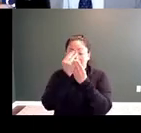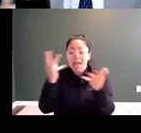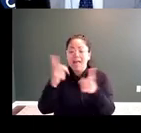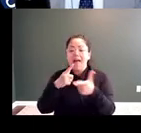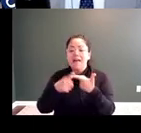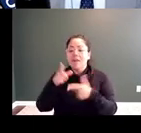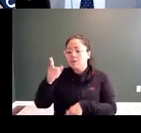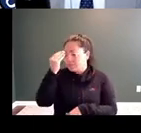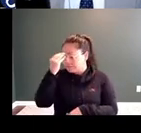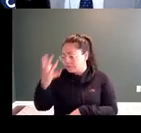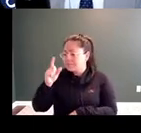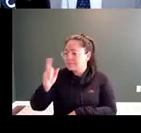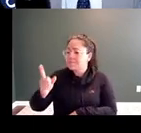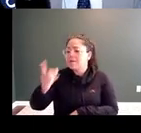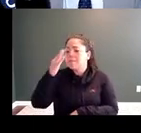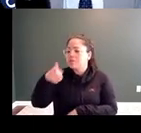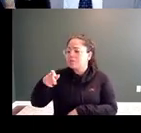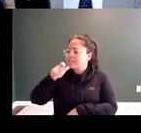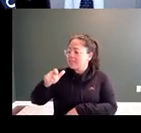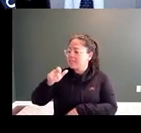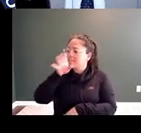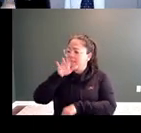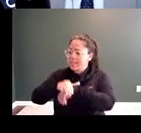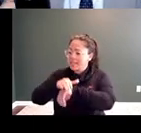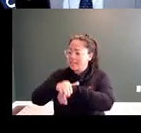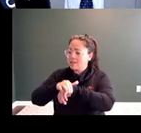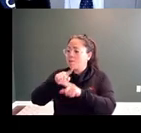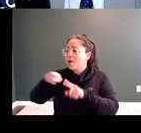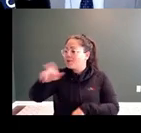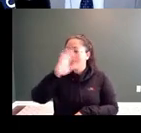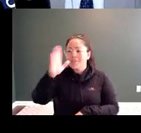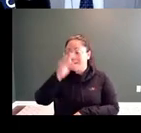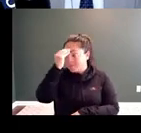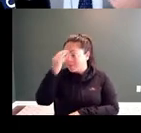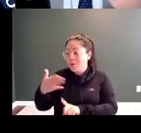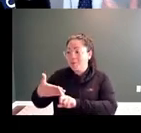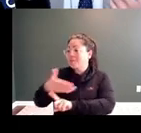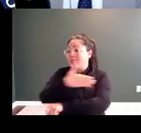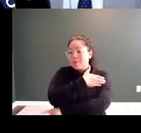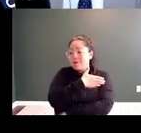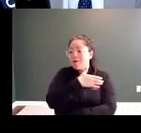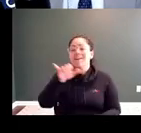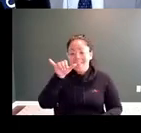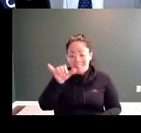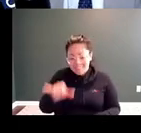for not speaking English at the time when you've never told them what time to do that, that could really be evidence